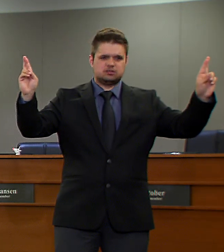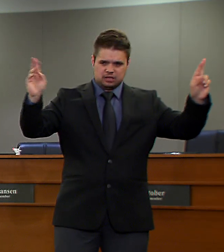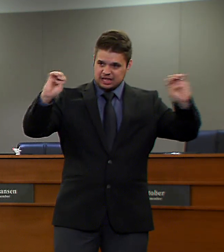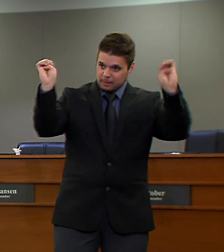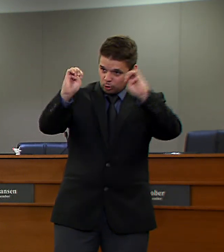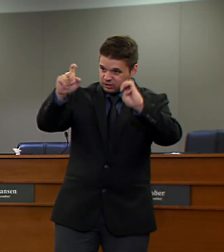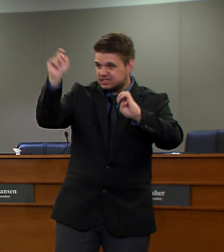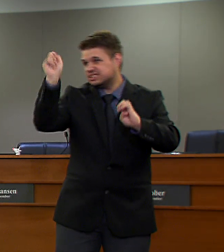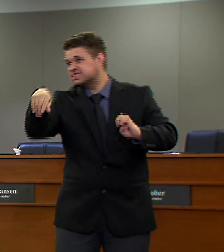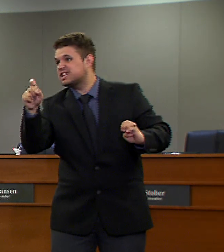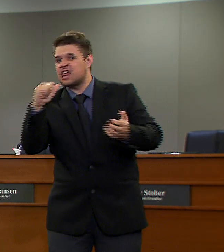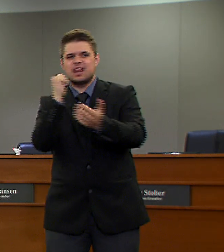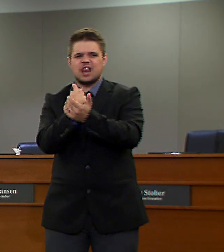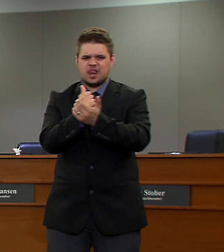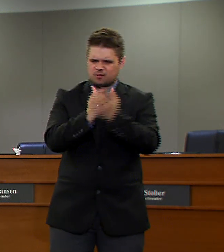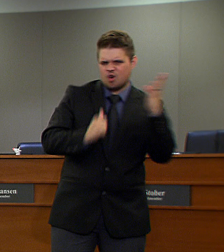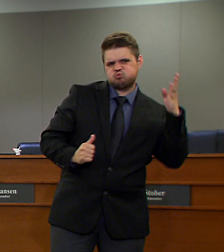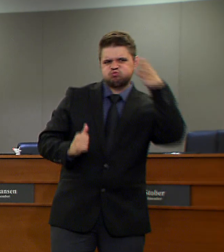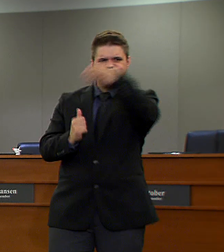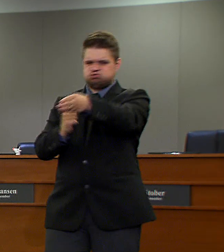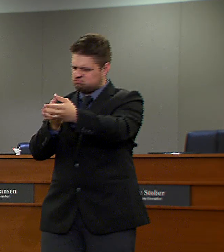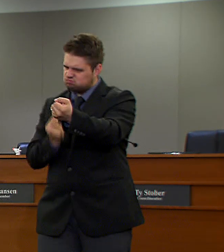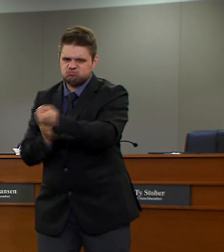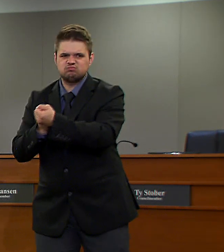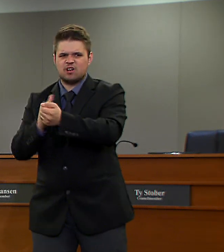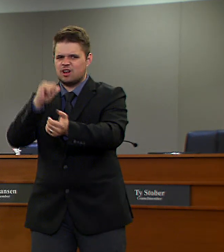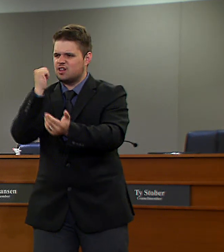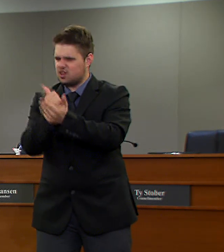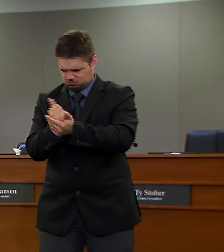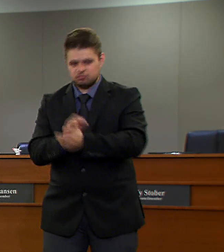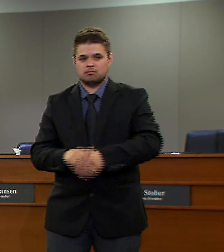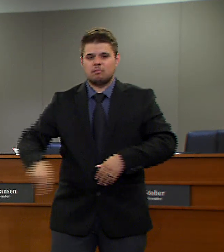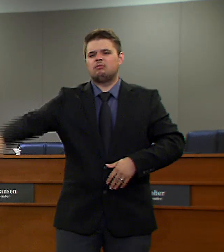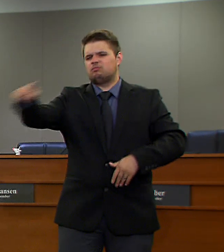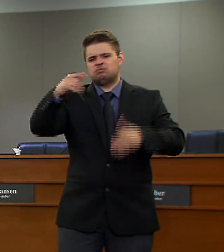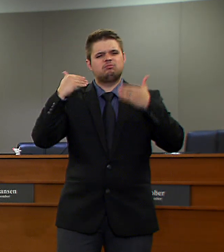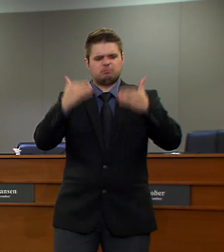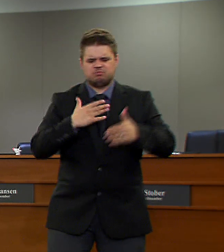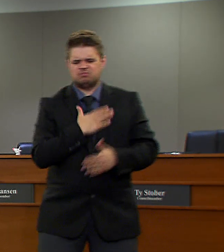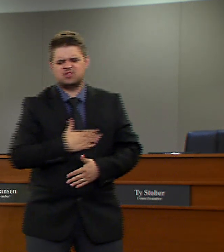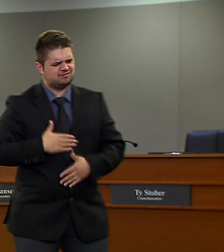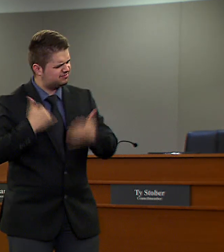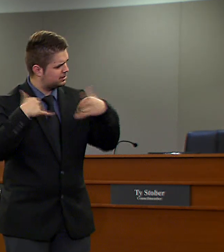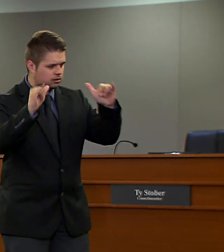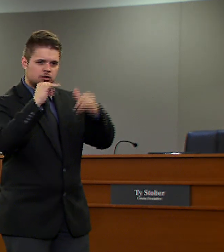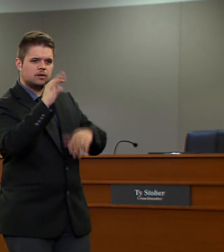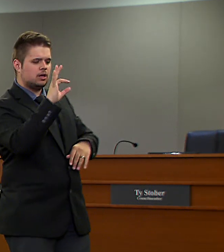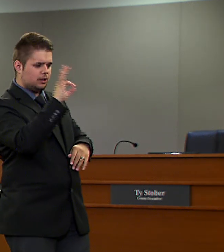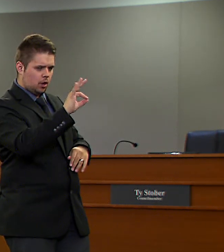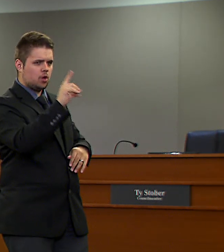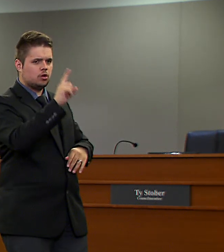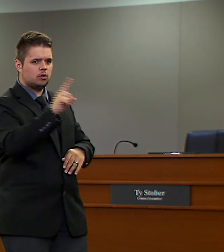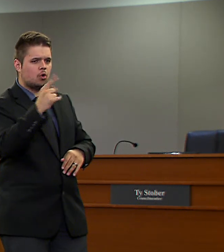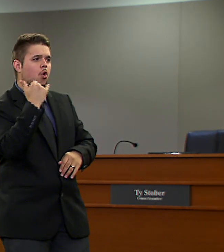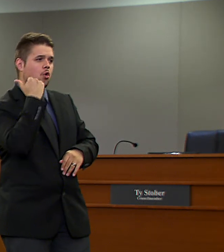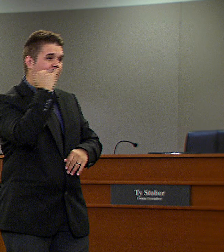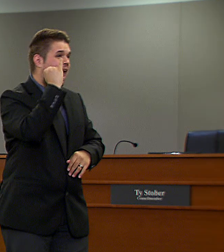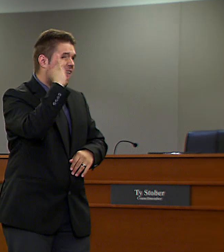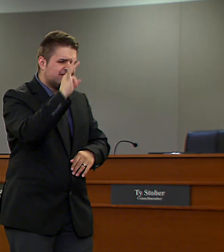So they want to remind you to please call 911 immediately if you have an emergency for